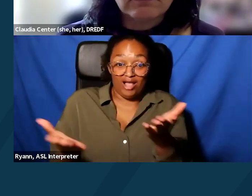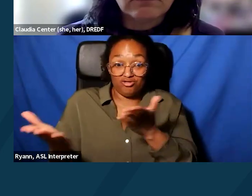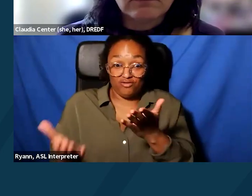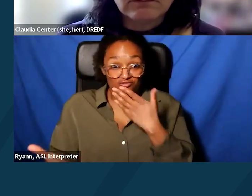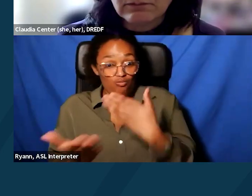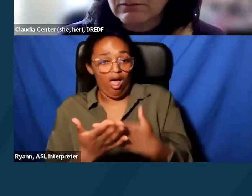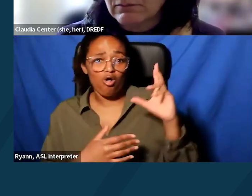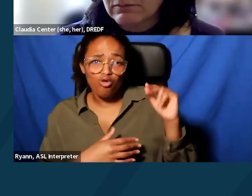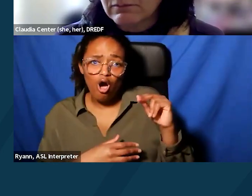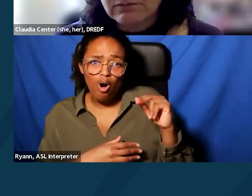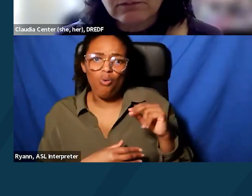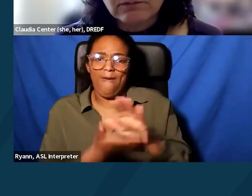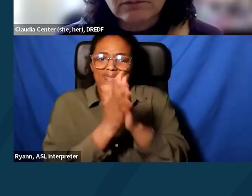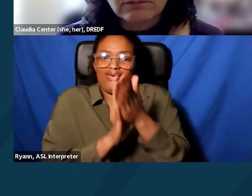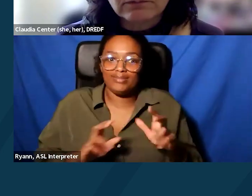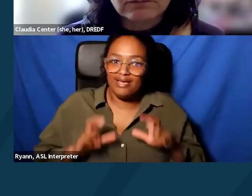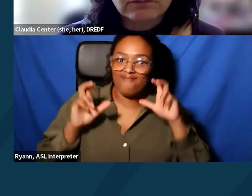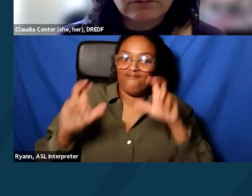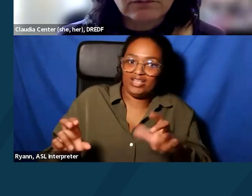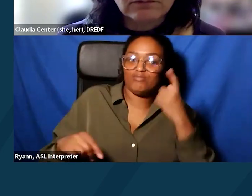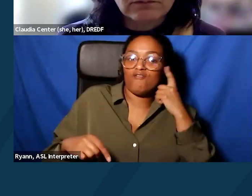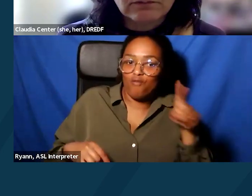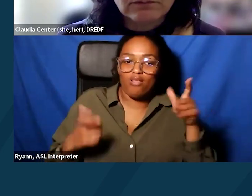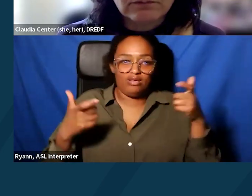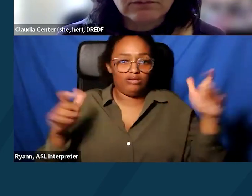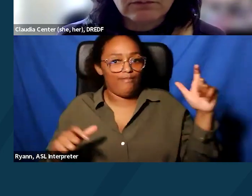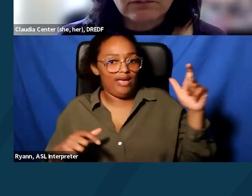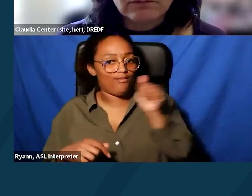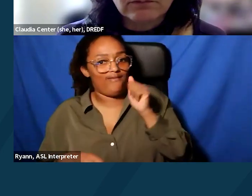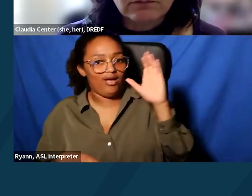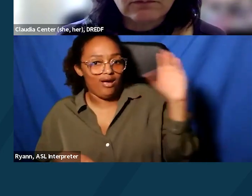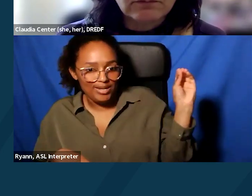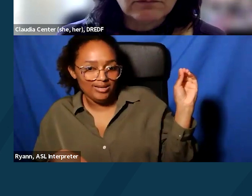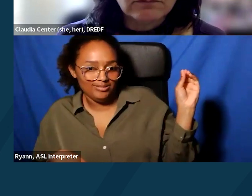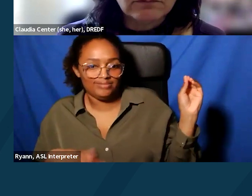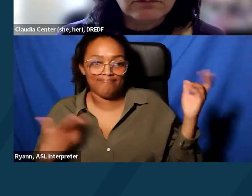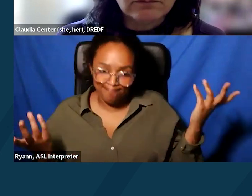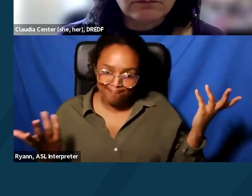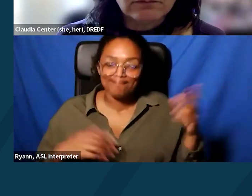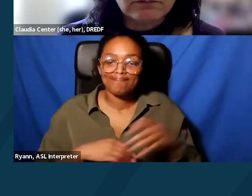And there has been actually an increase, I think, again,